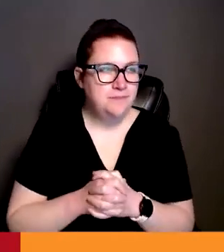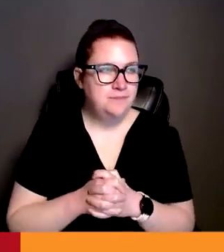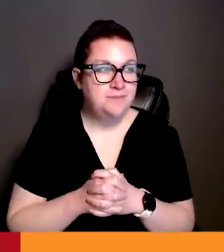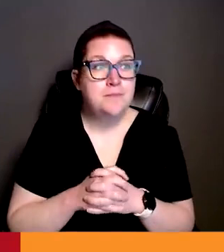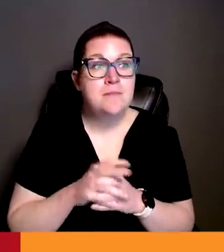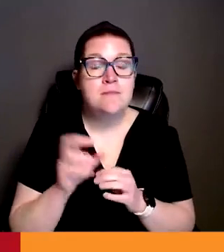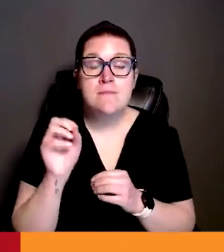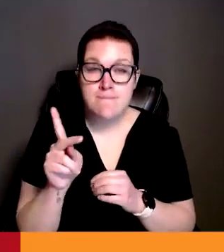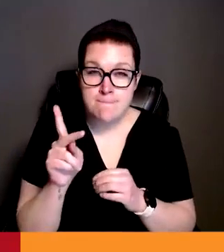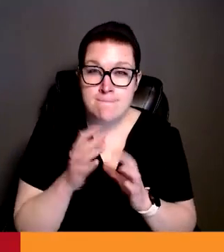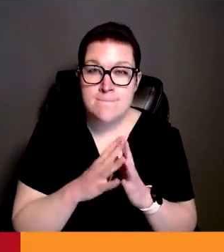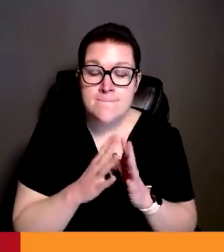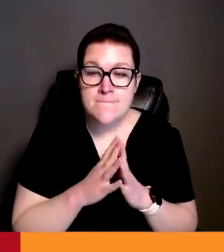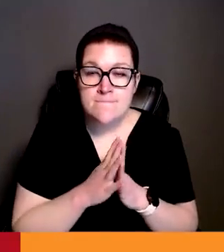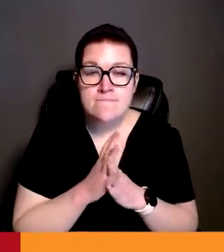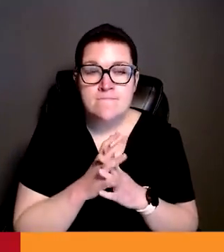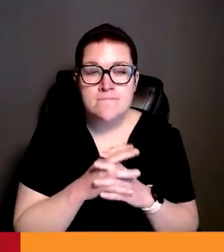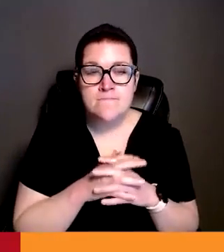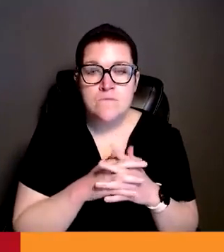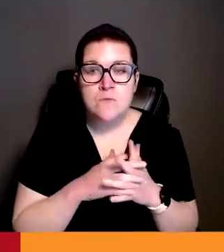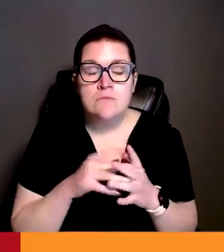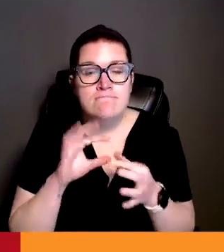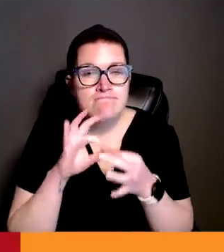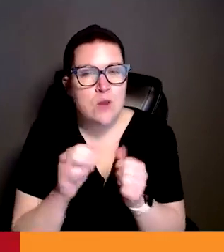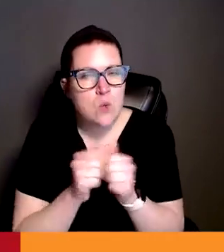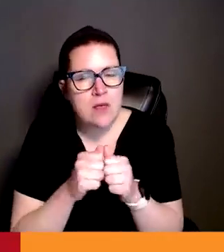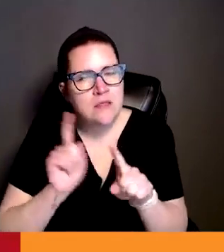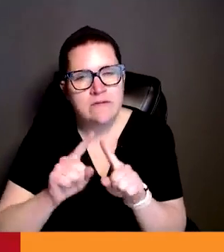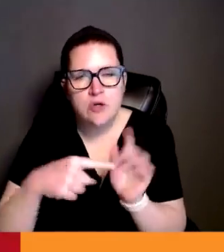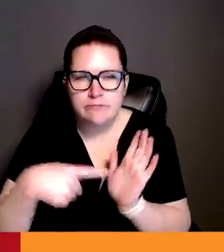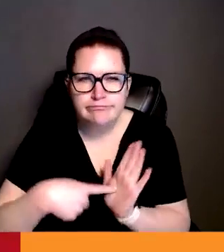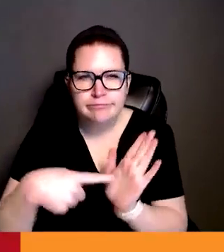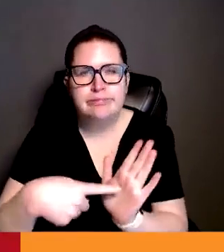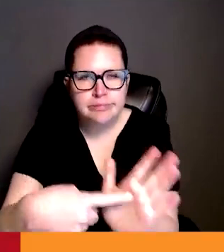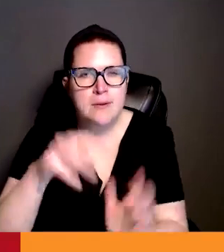So, in terms of, the milestones for the prize competition,